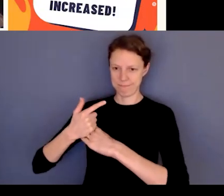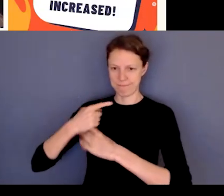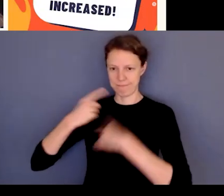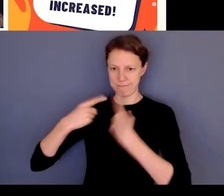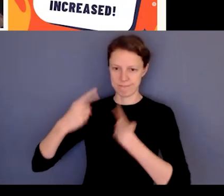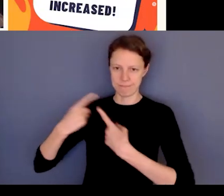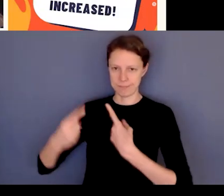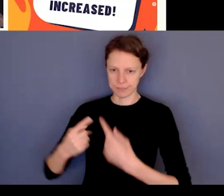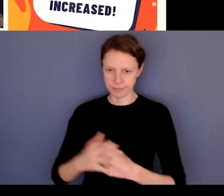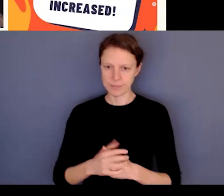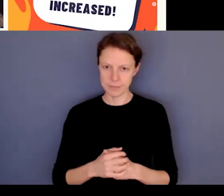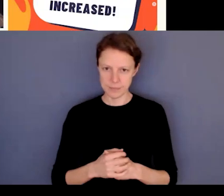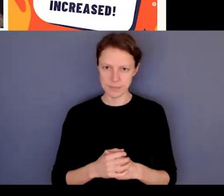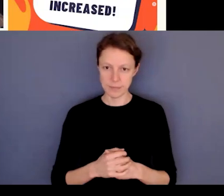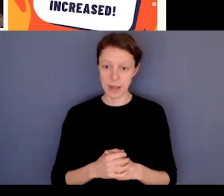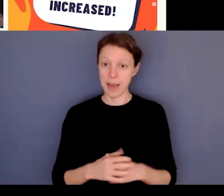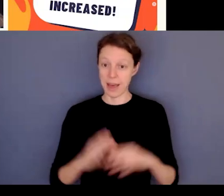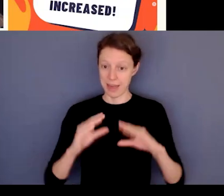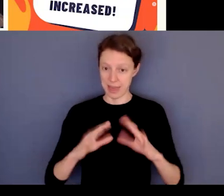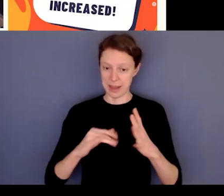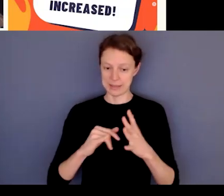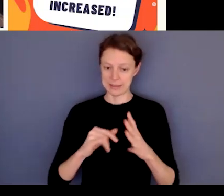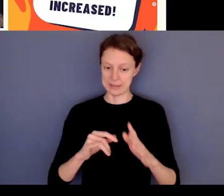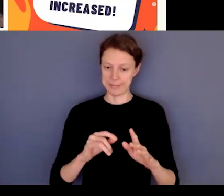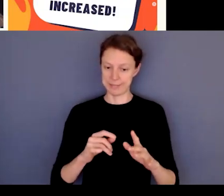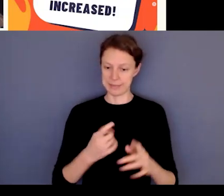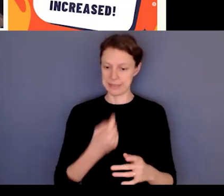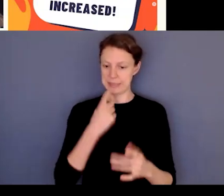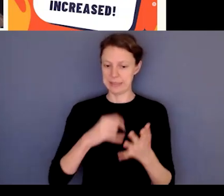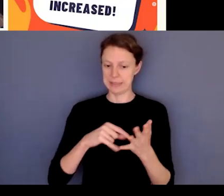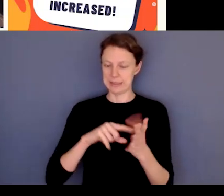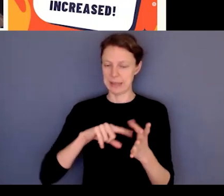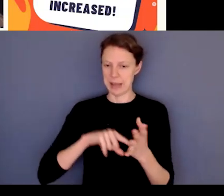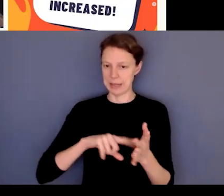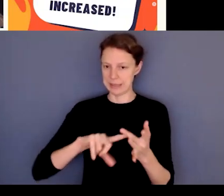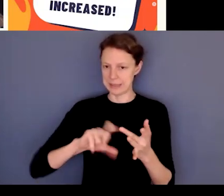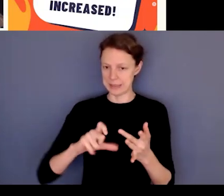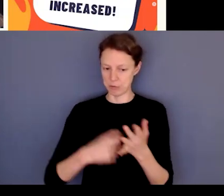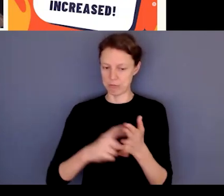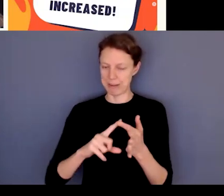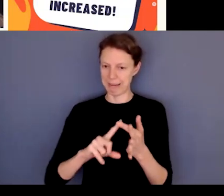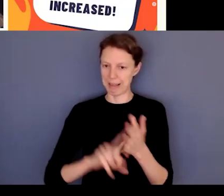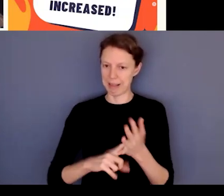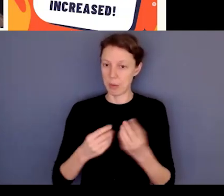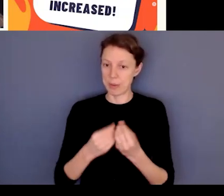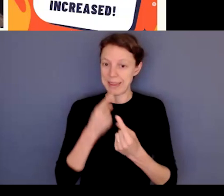as then following that up with a static reel with the information as concisely as possible, so that it could be shared, saved